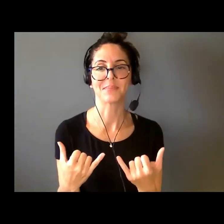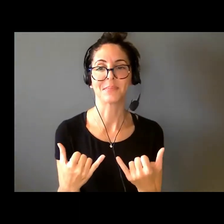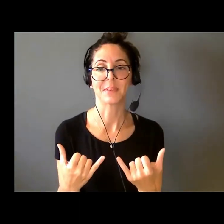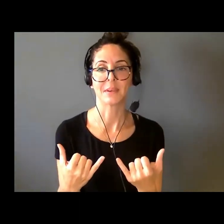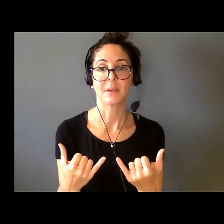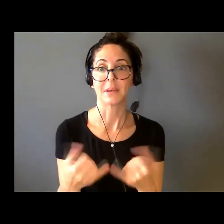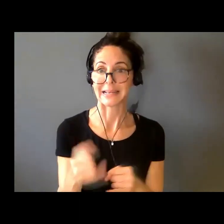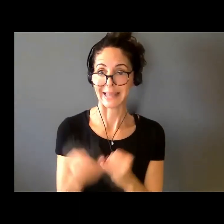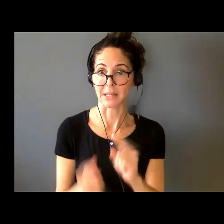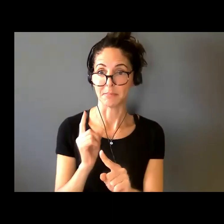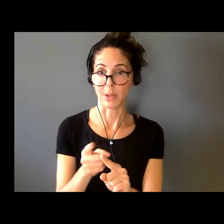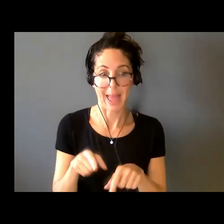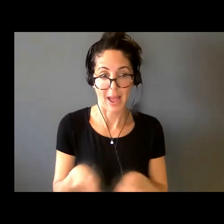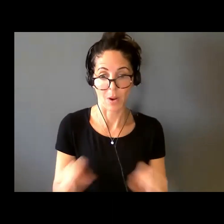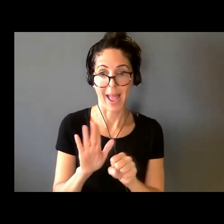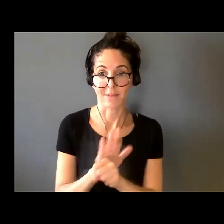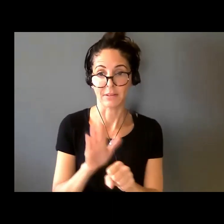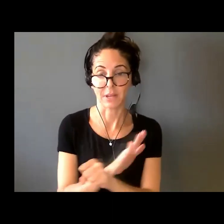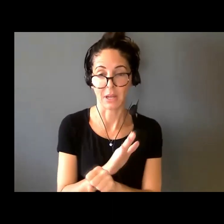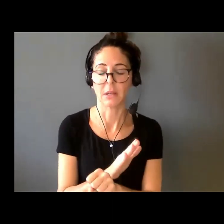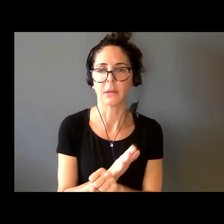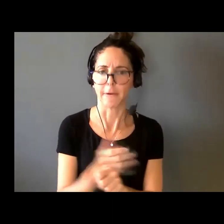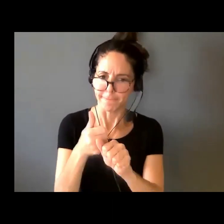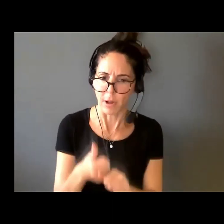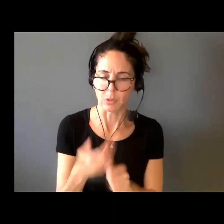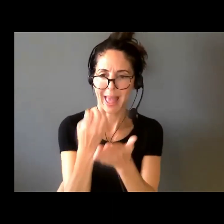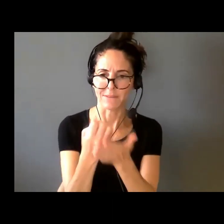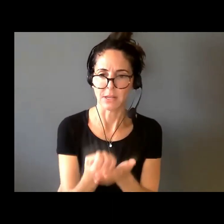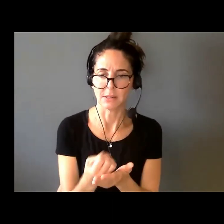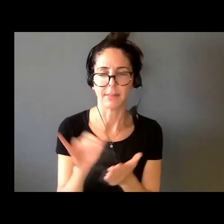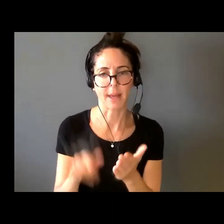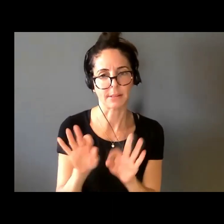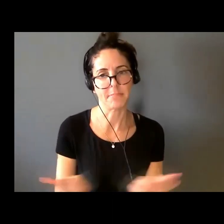the fact that our advocacy is based on evidence is particularly important in today's discussion.